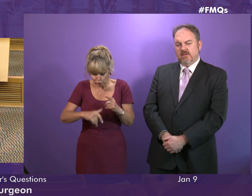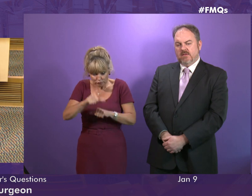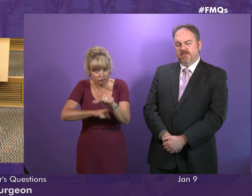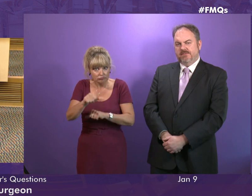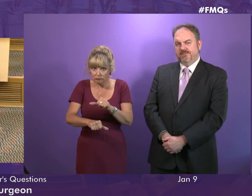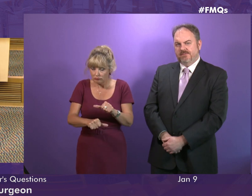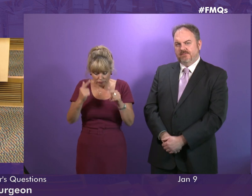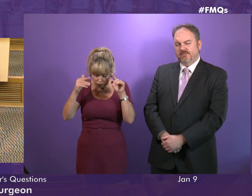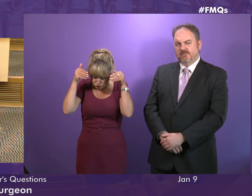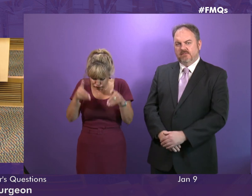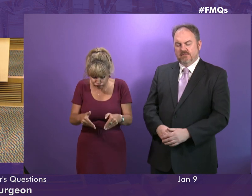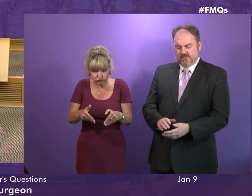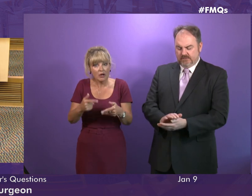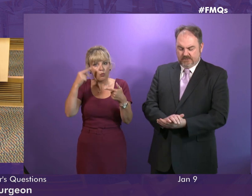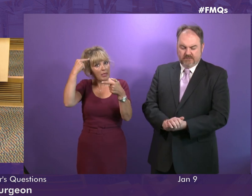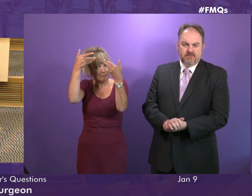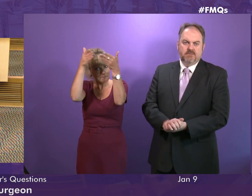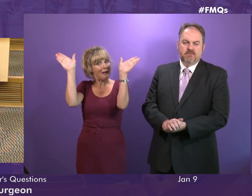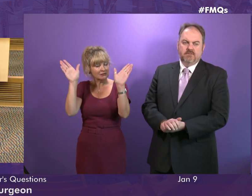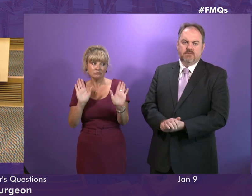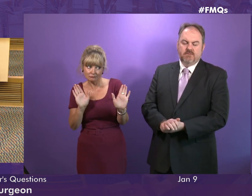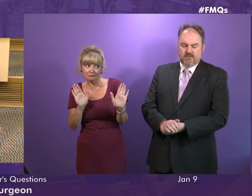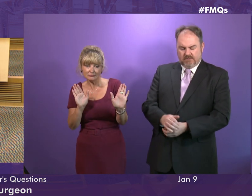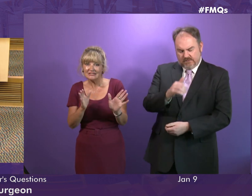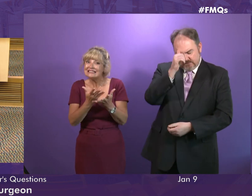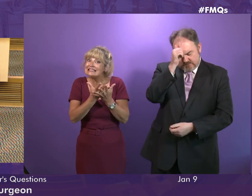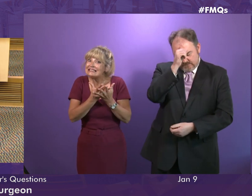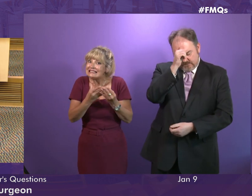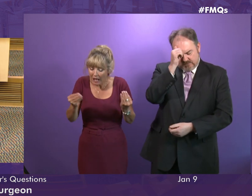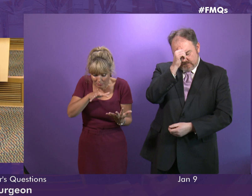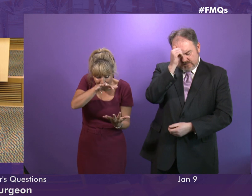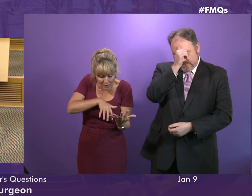and vigorously open mind. Some of what comes out of that process will be challenging, and